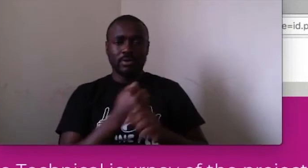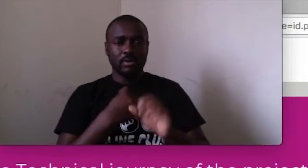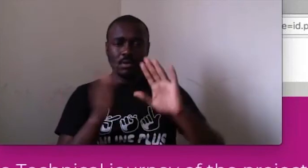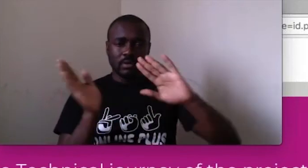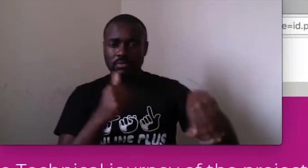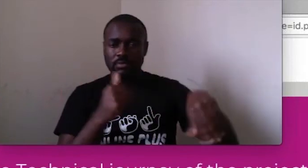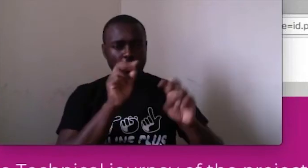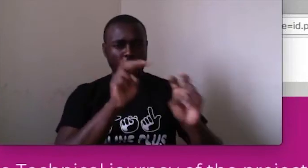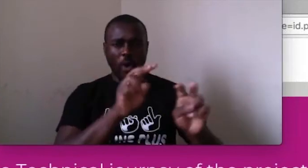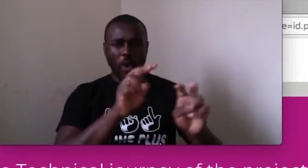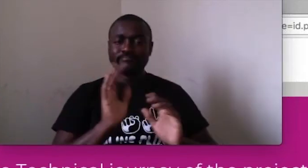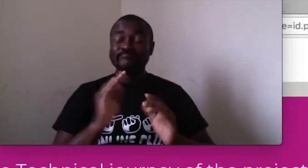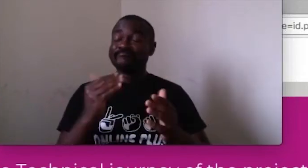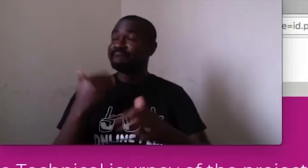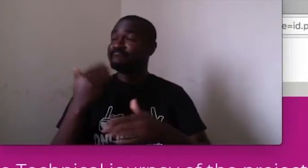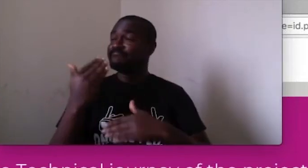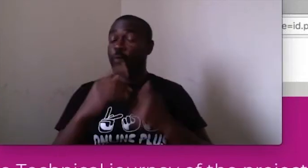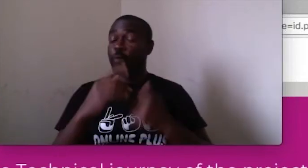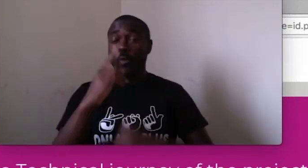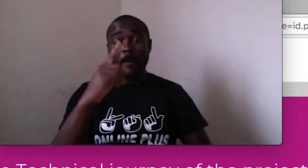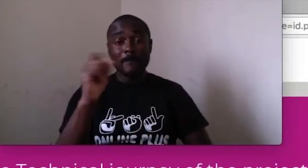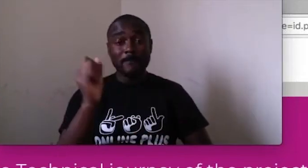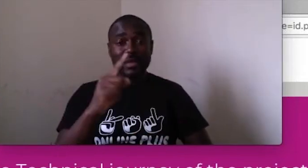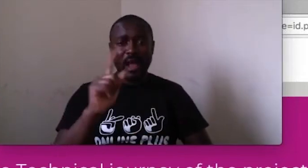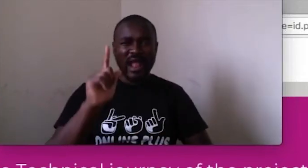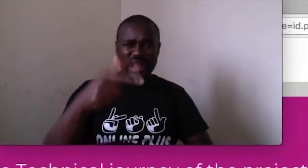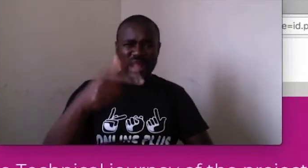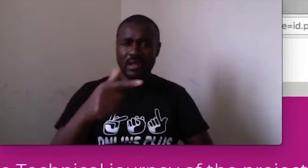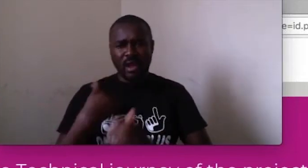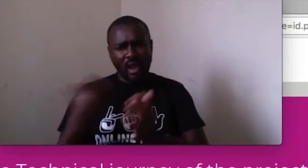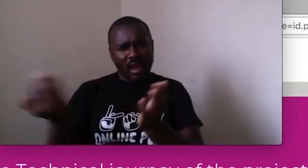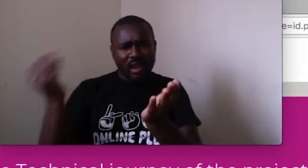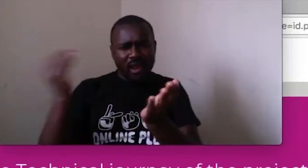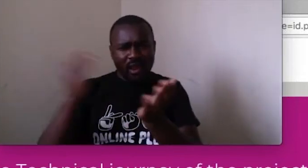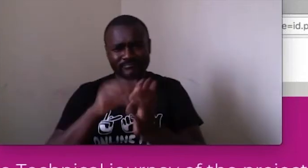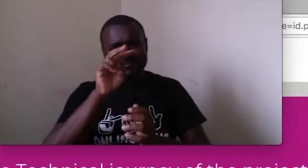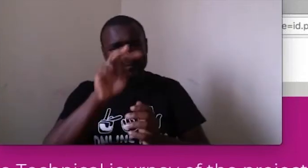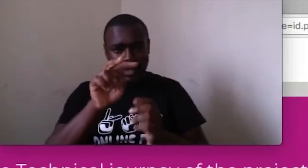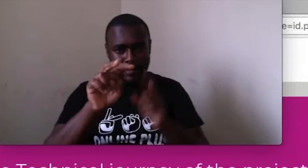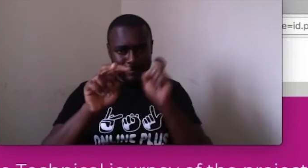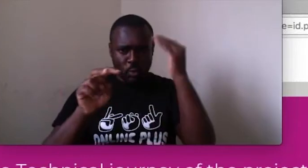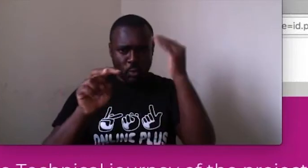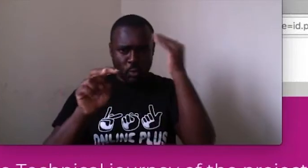And I felt I won't be able to dt One month later